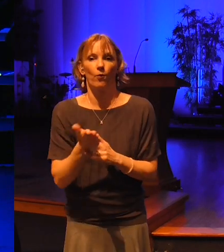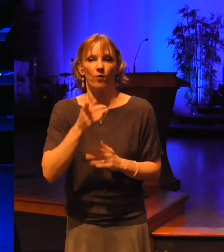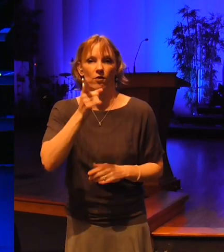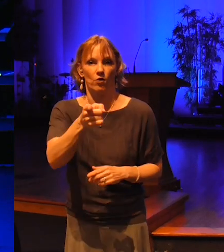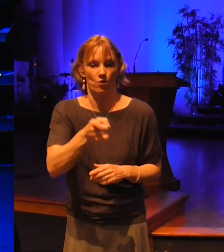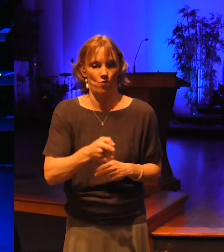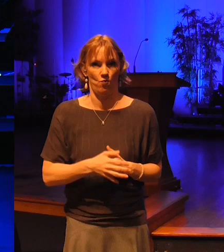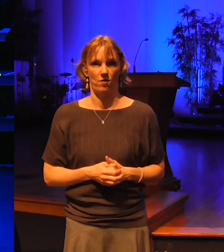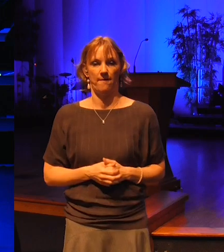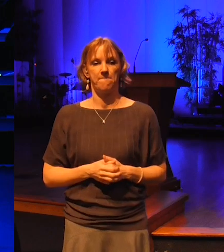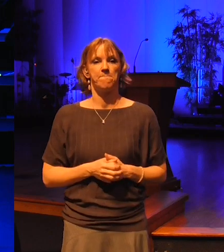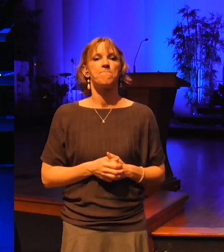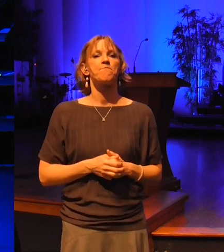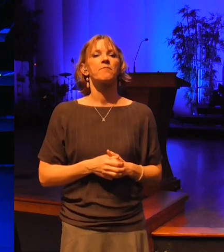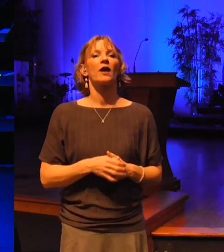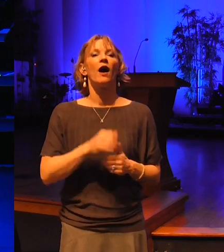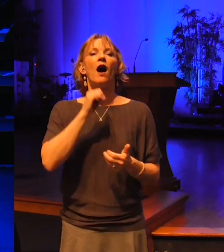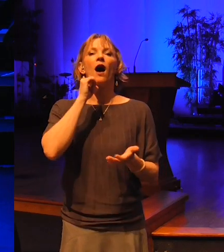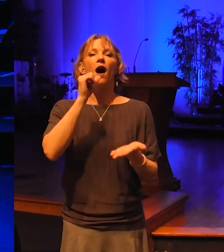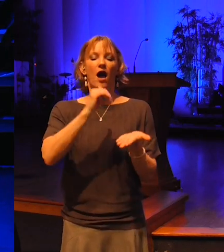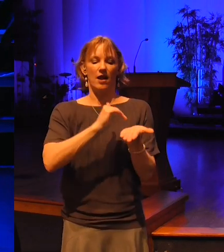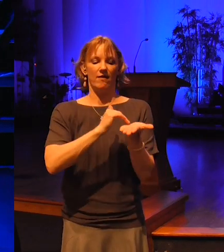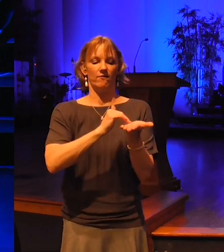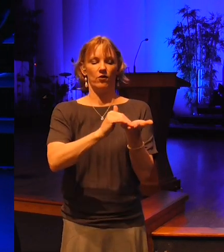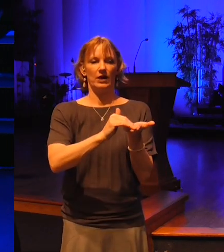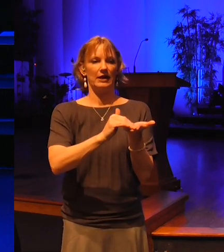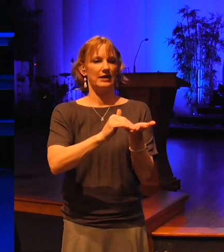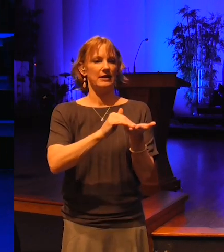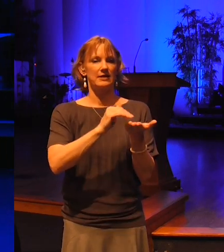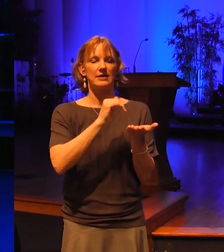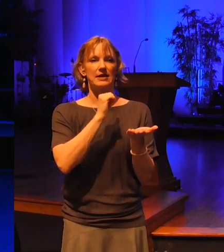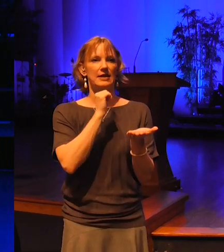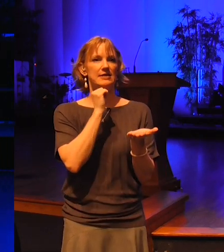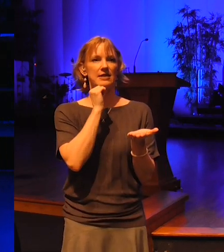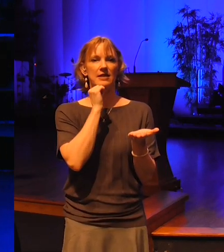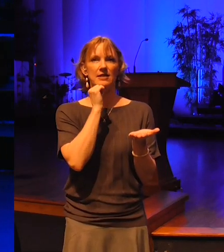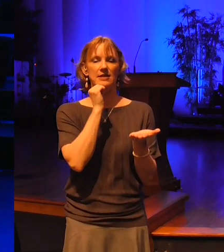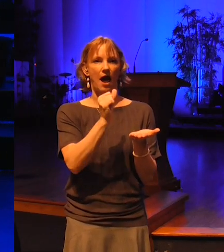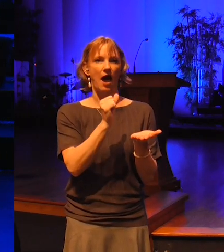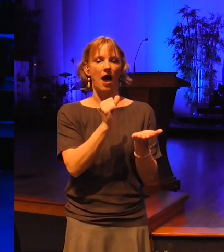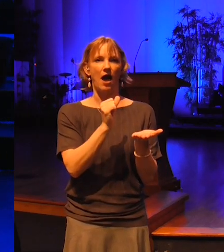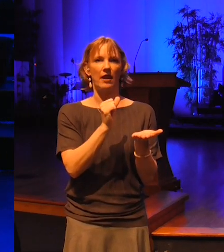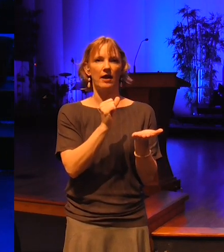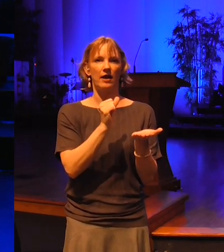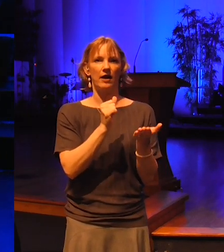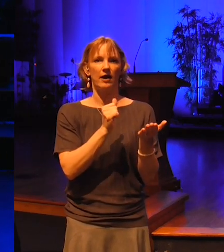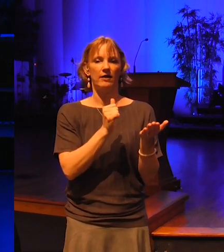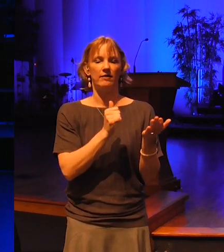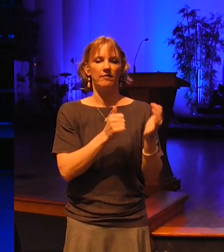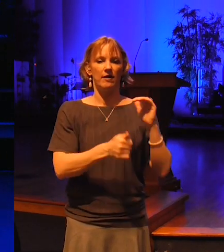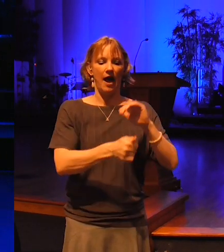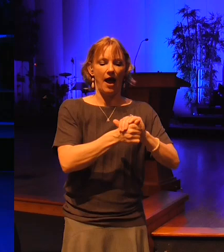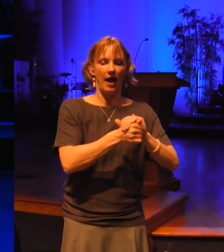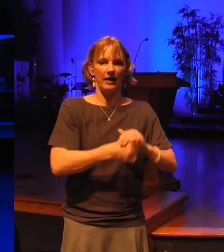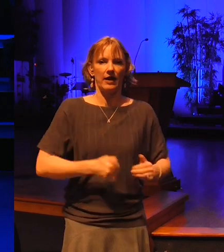unforgiveness isn't keeping love from anyone else it's keeping the love of God out of your